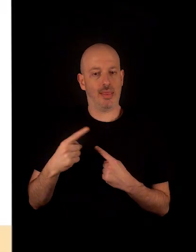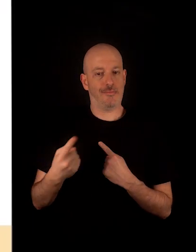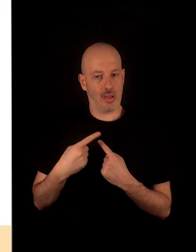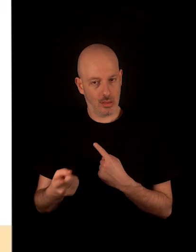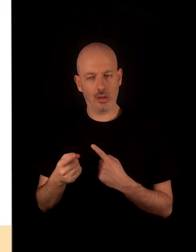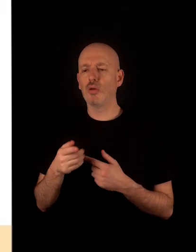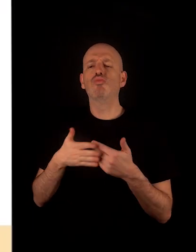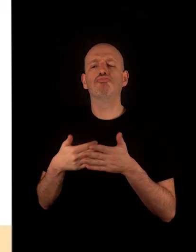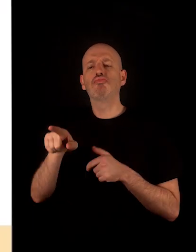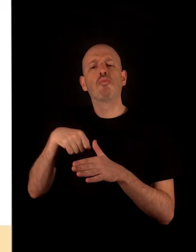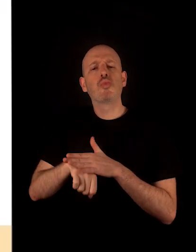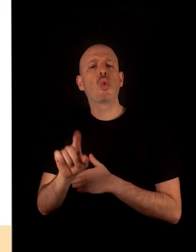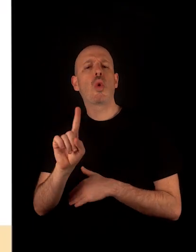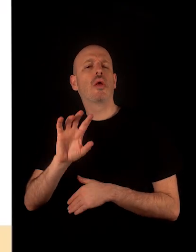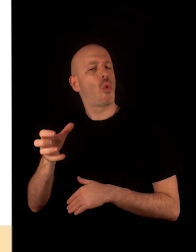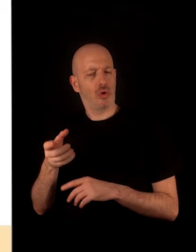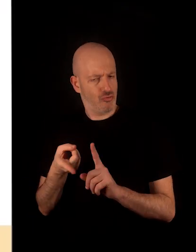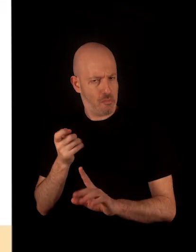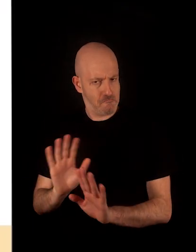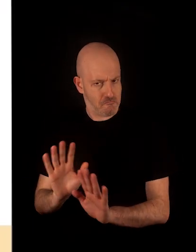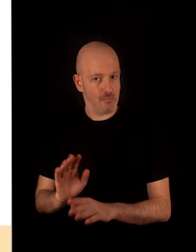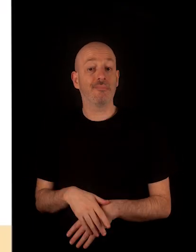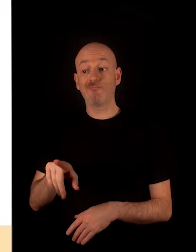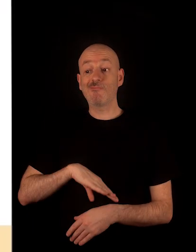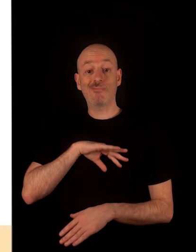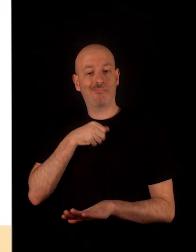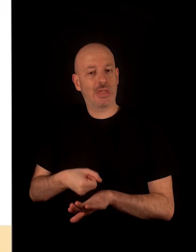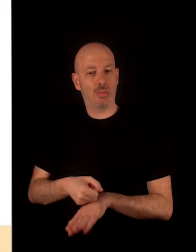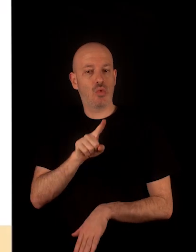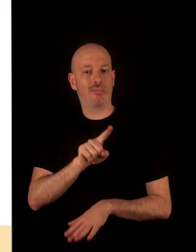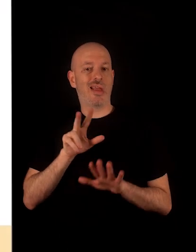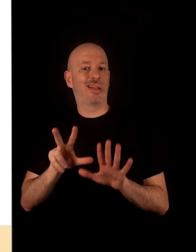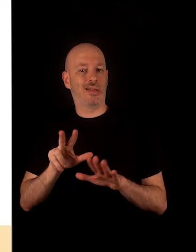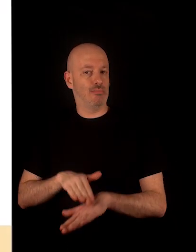to facilitate the eligibility check and the evaluation.